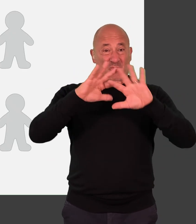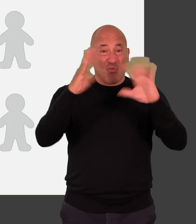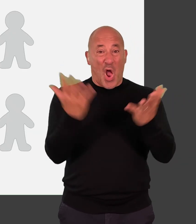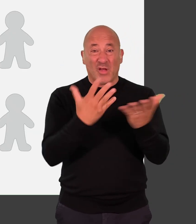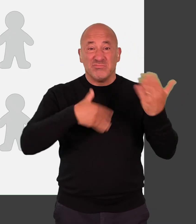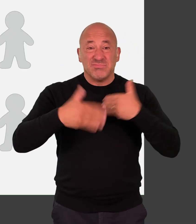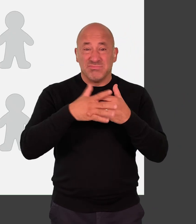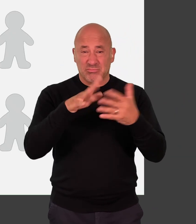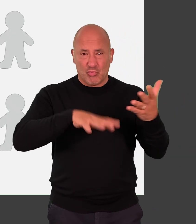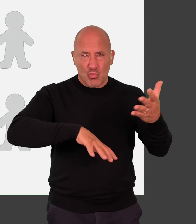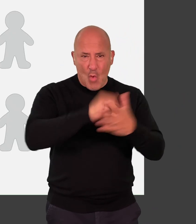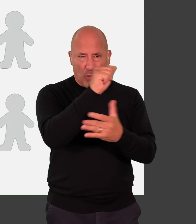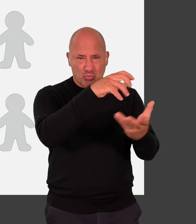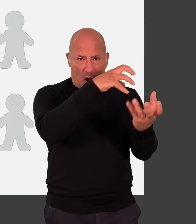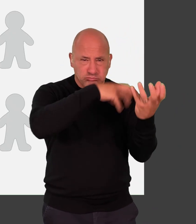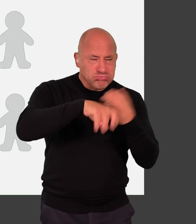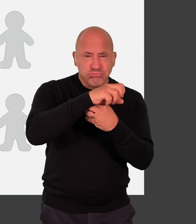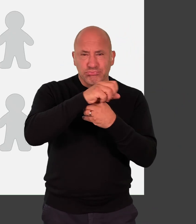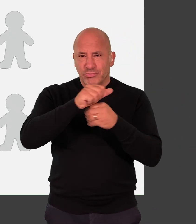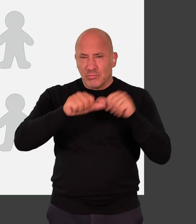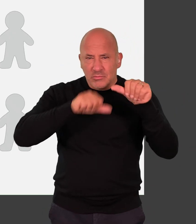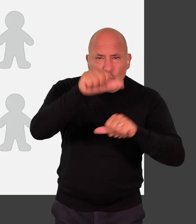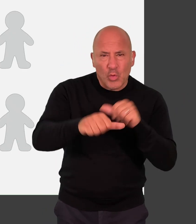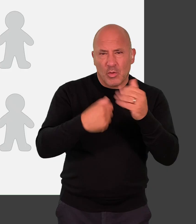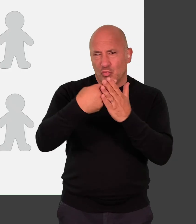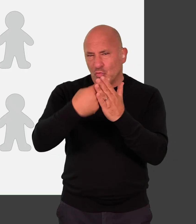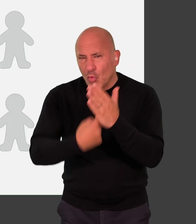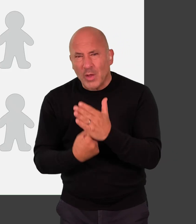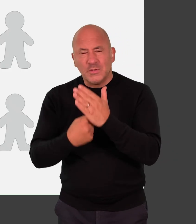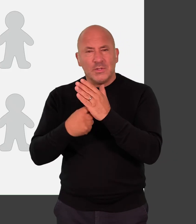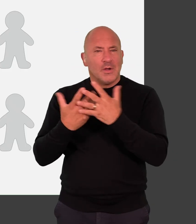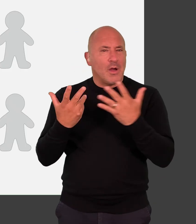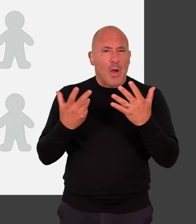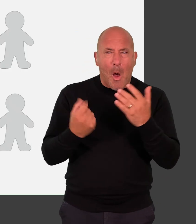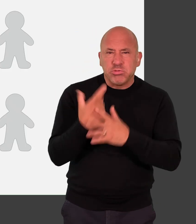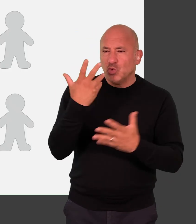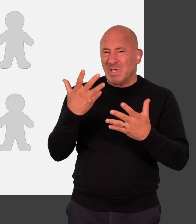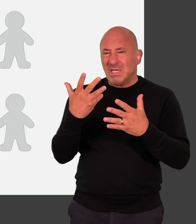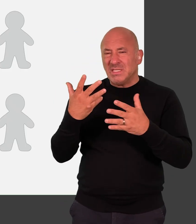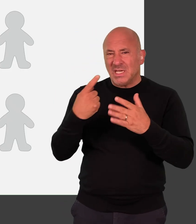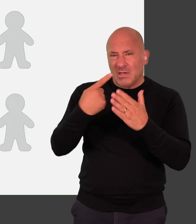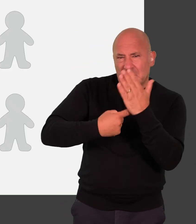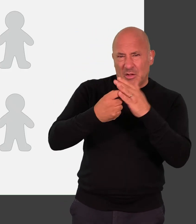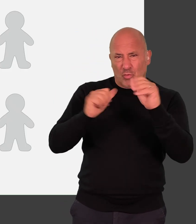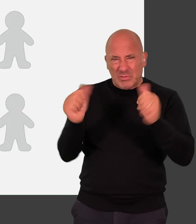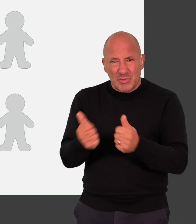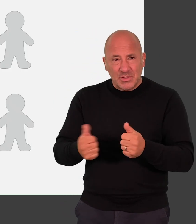with all its cultural complexities, customs, rules, opportunities and restrictions.